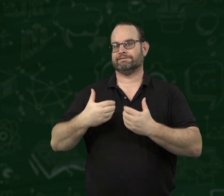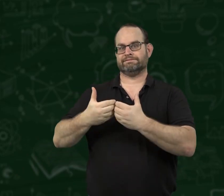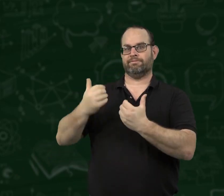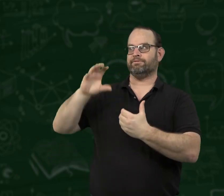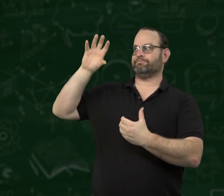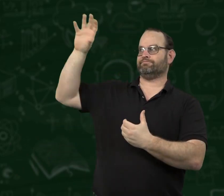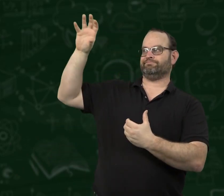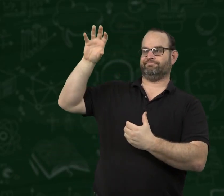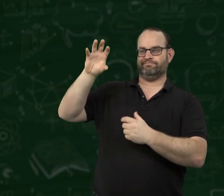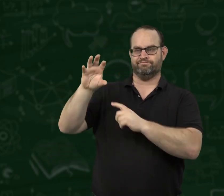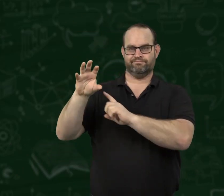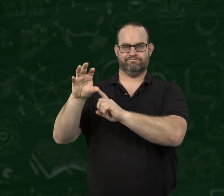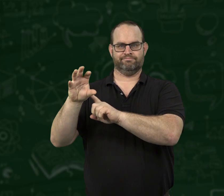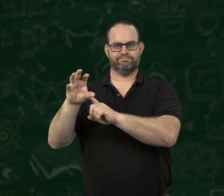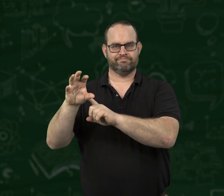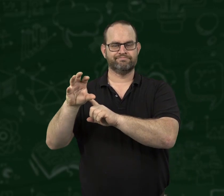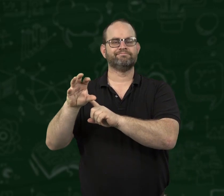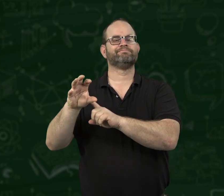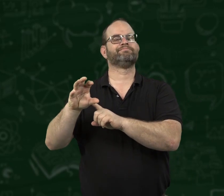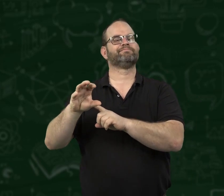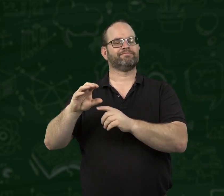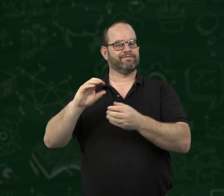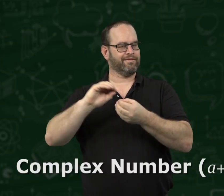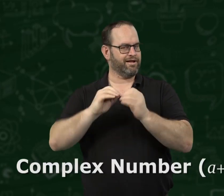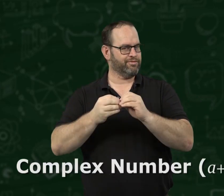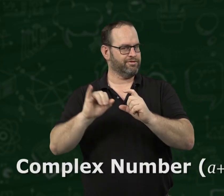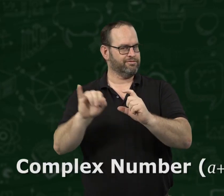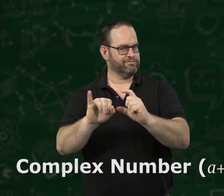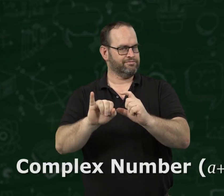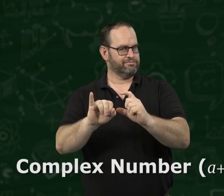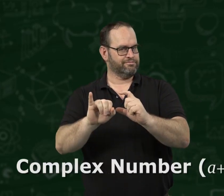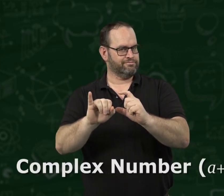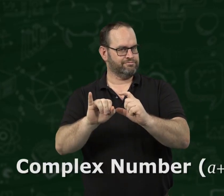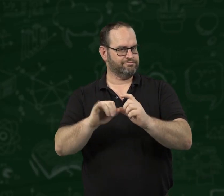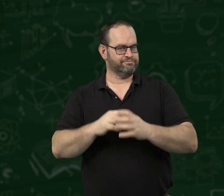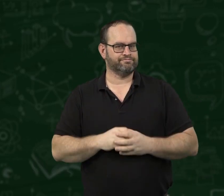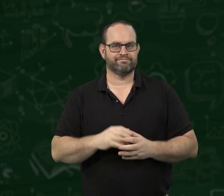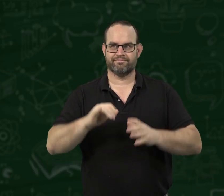In a separate group, we have complex numbers.